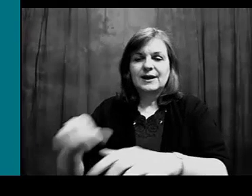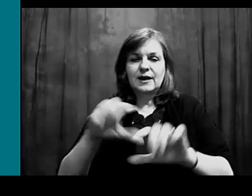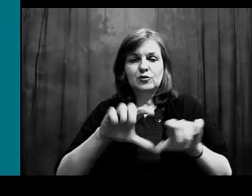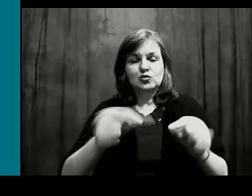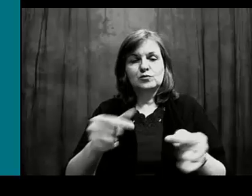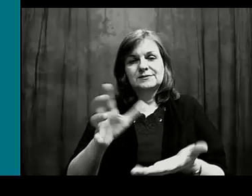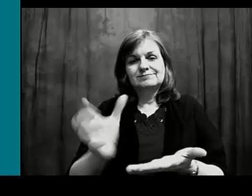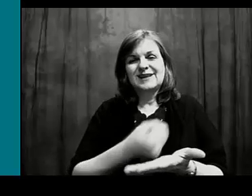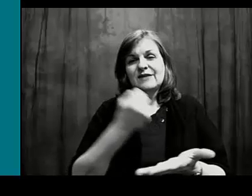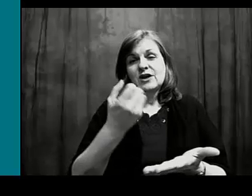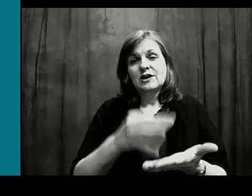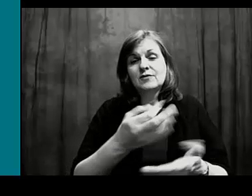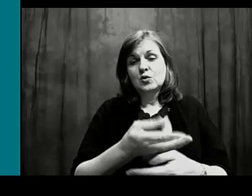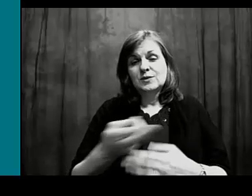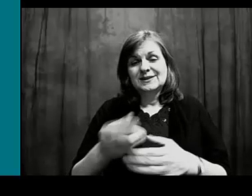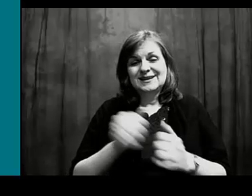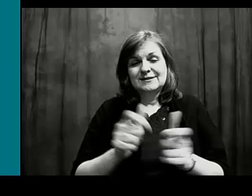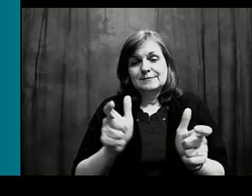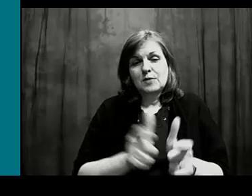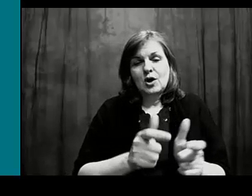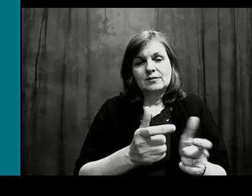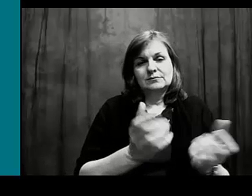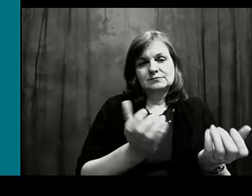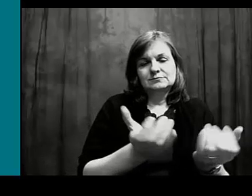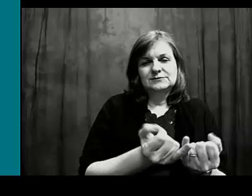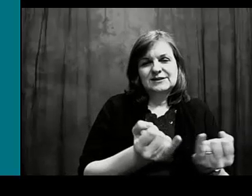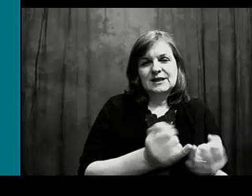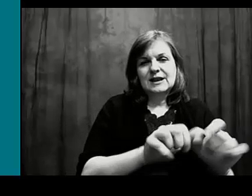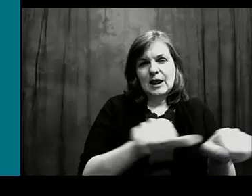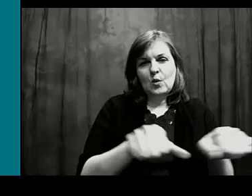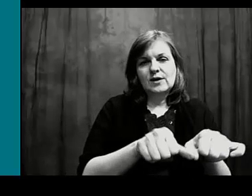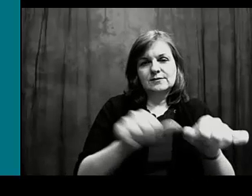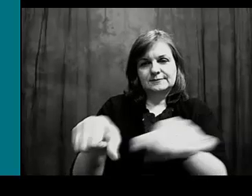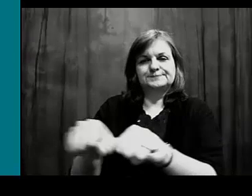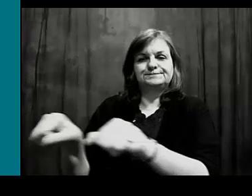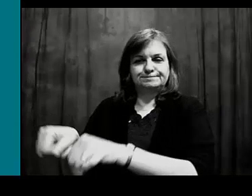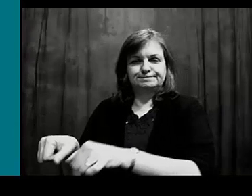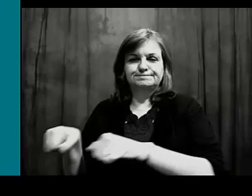resources in an isolated pocket or environment